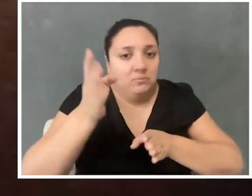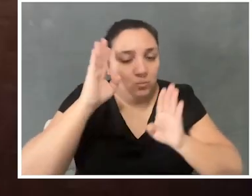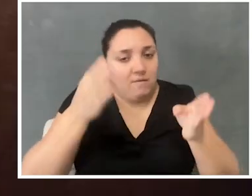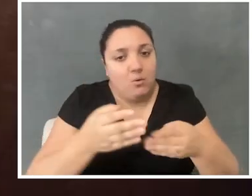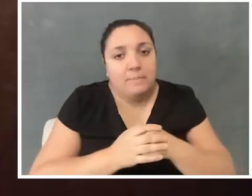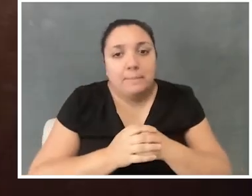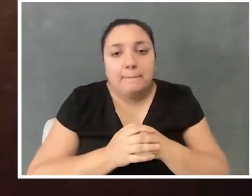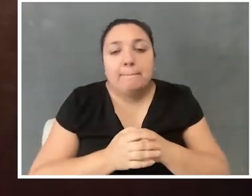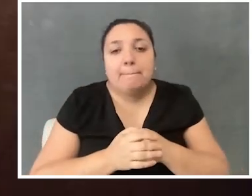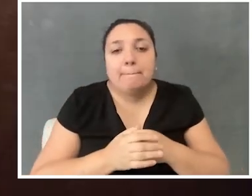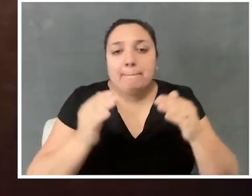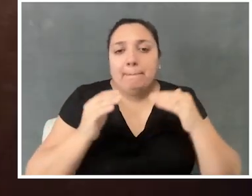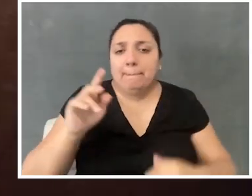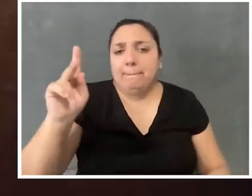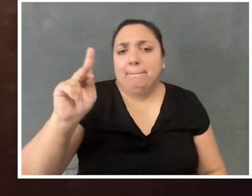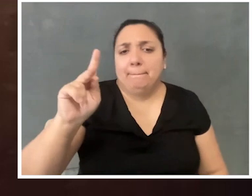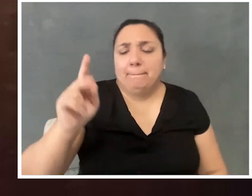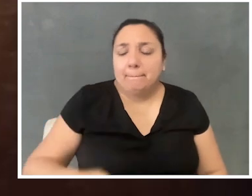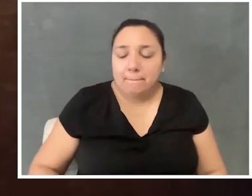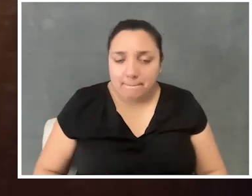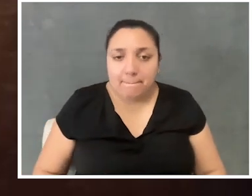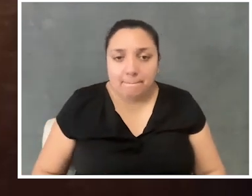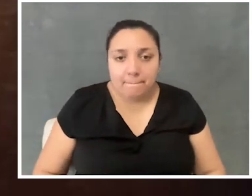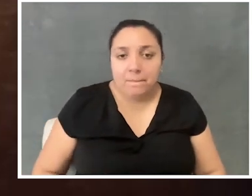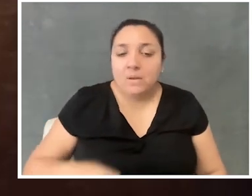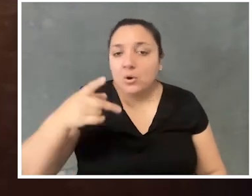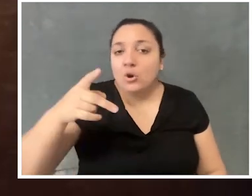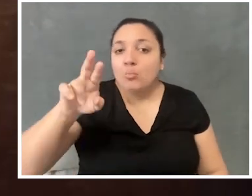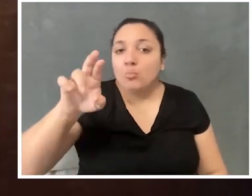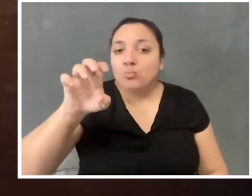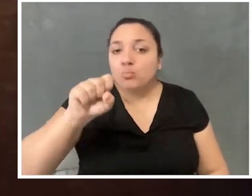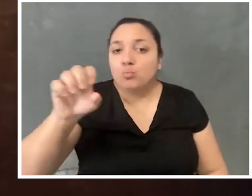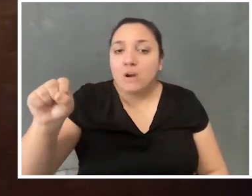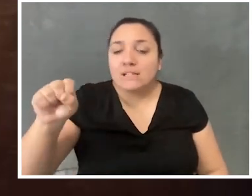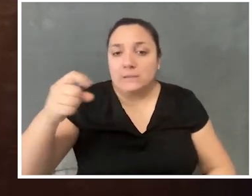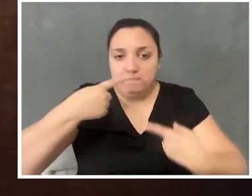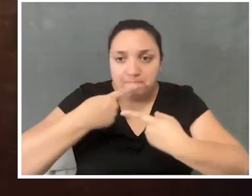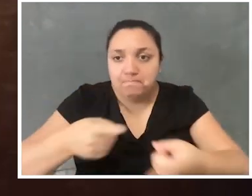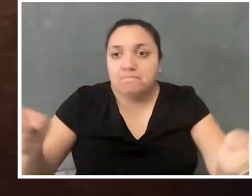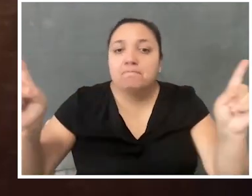And we will drop the press releases in the notes after the podcast on those two cases,